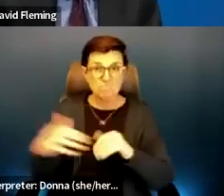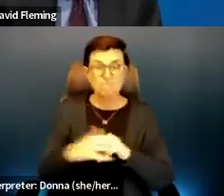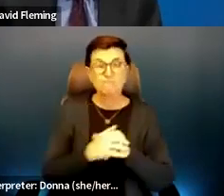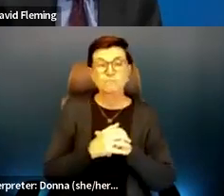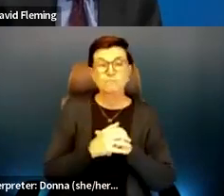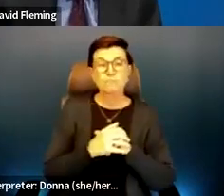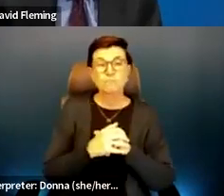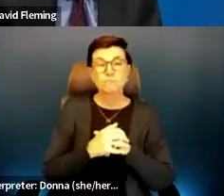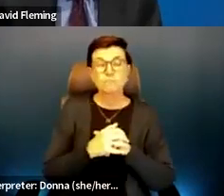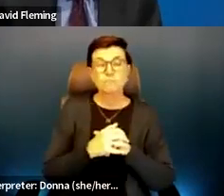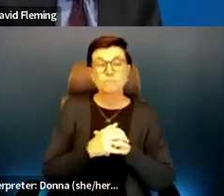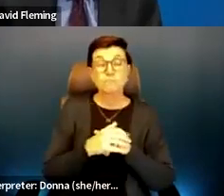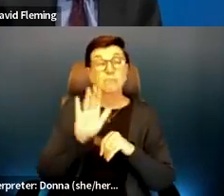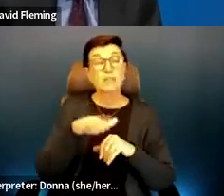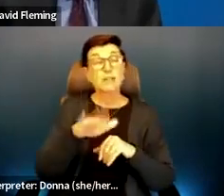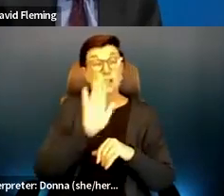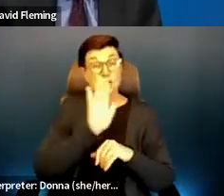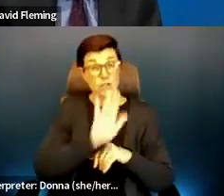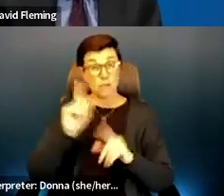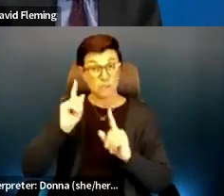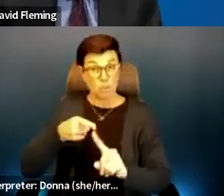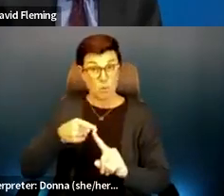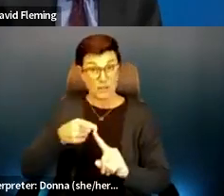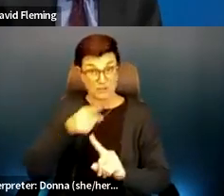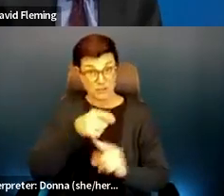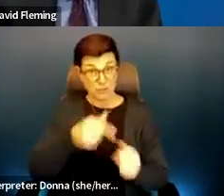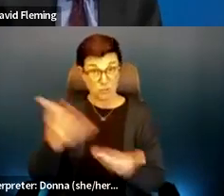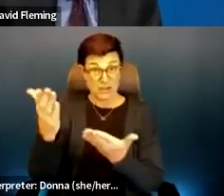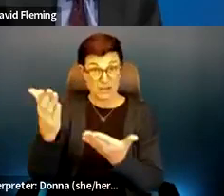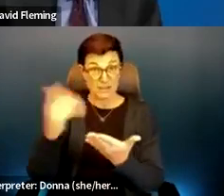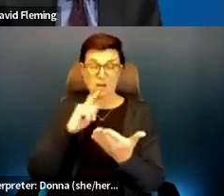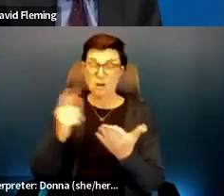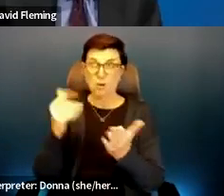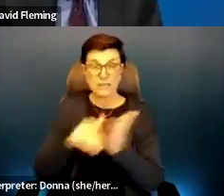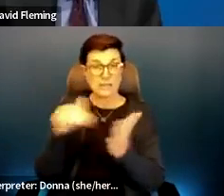up as a discussion topic, and I should mention that a part